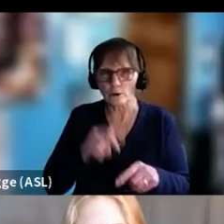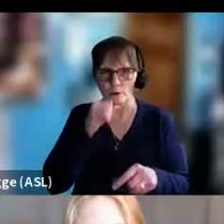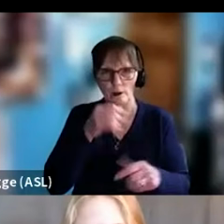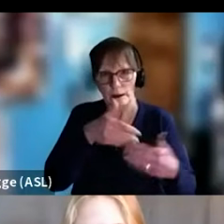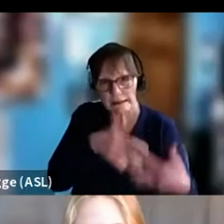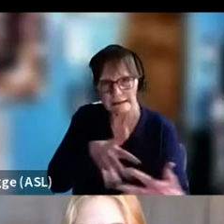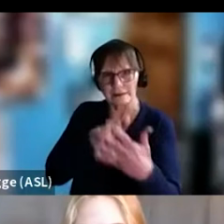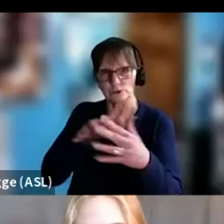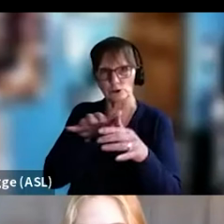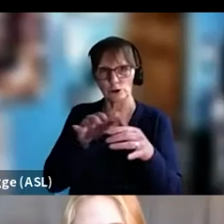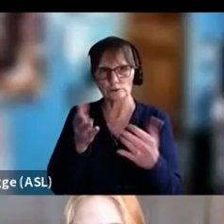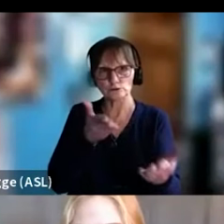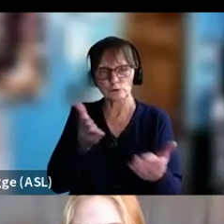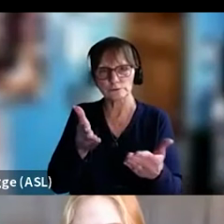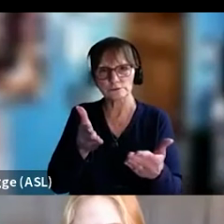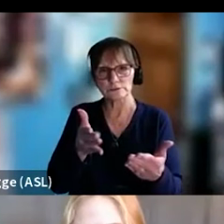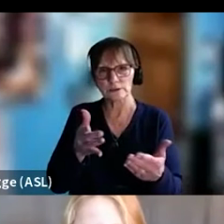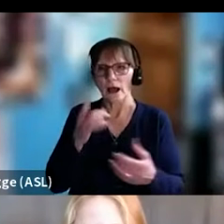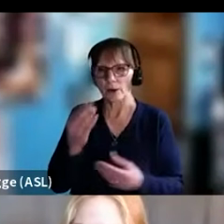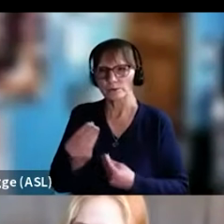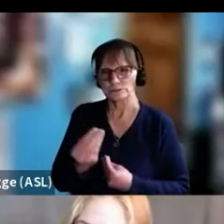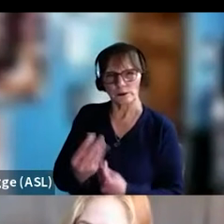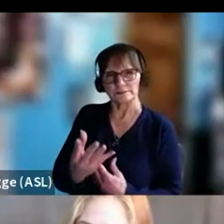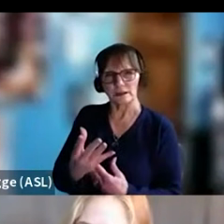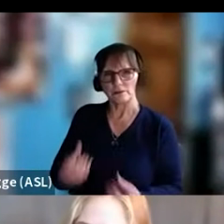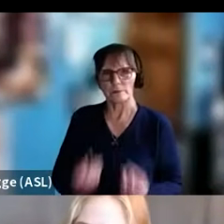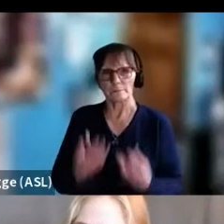Because I just wanna highlight that for many of these folks,